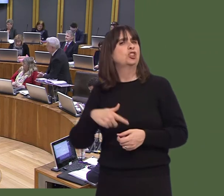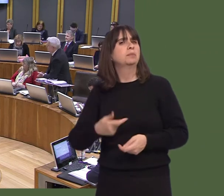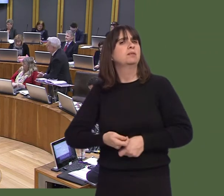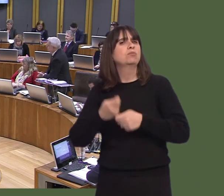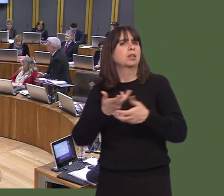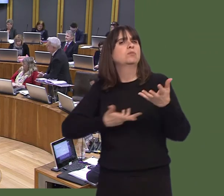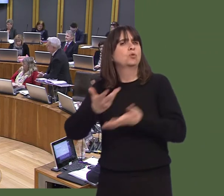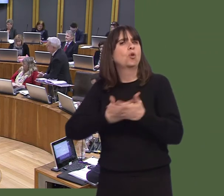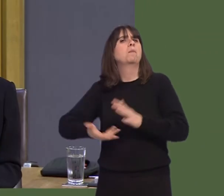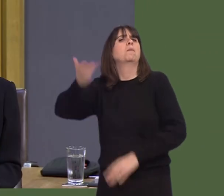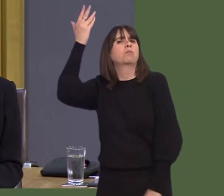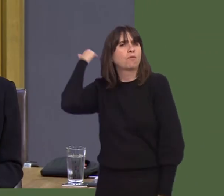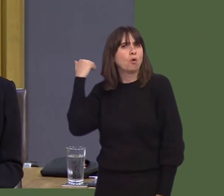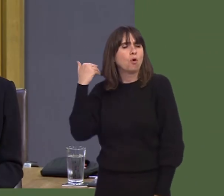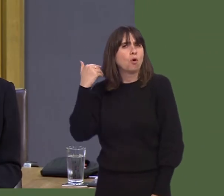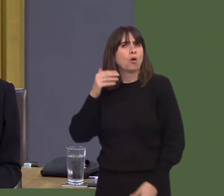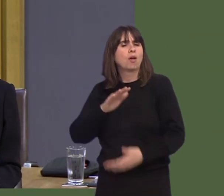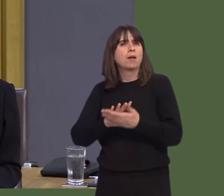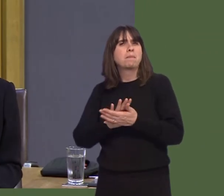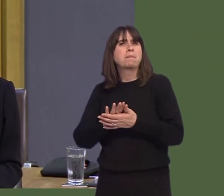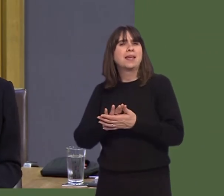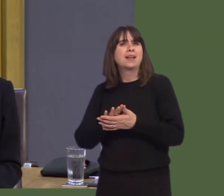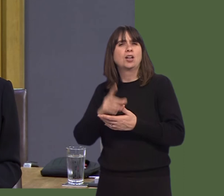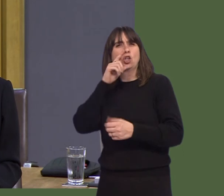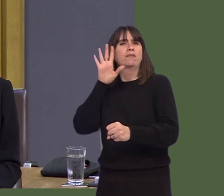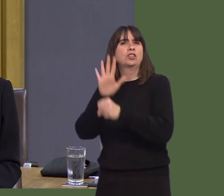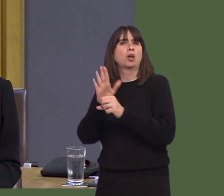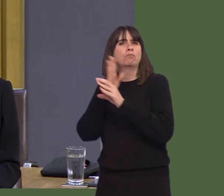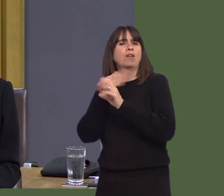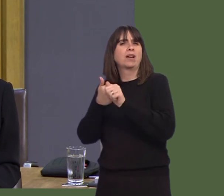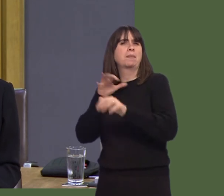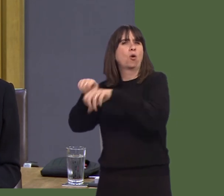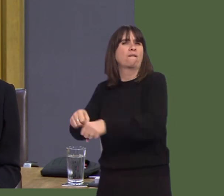in many parts of the country is worthy only of the third world?